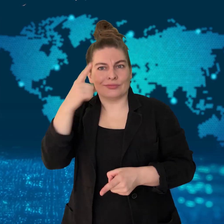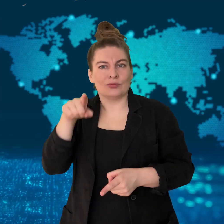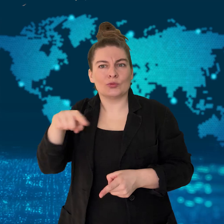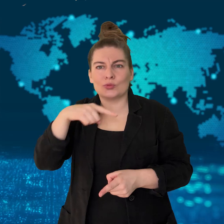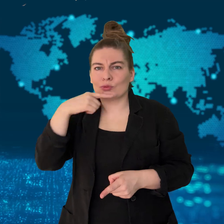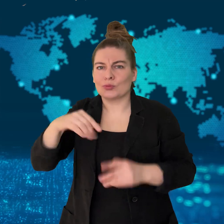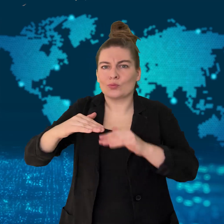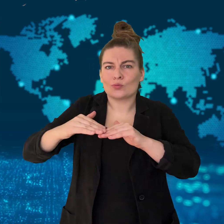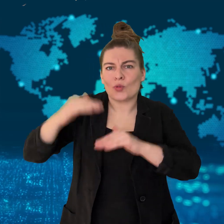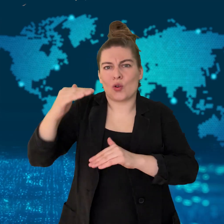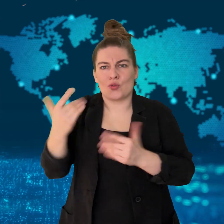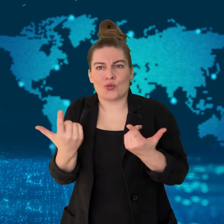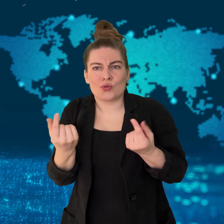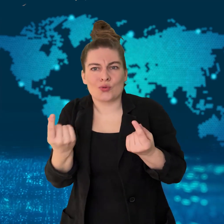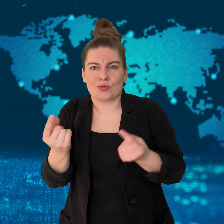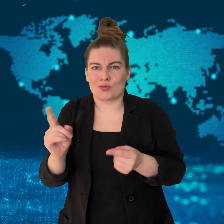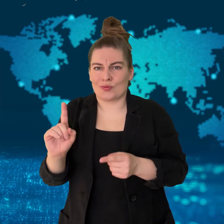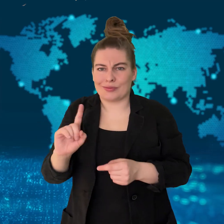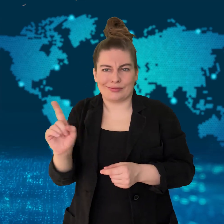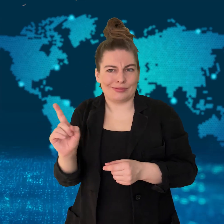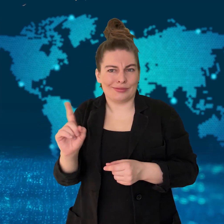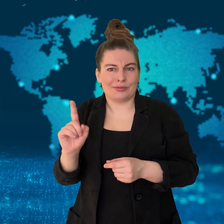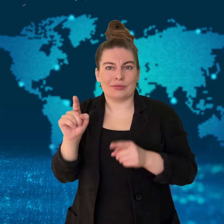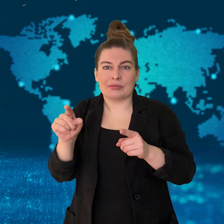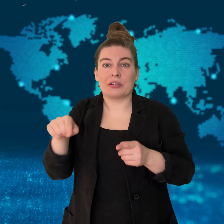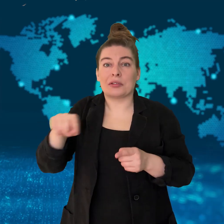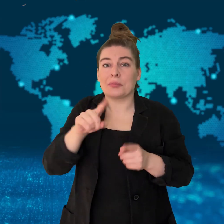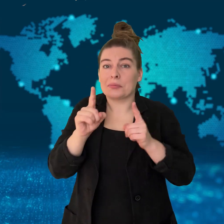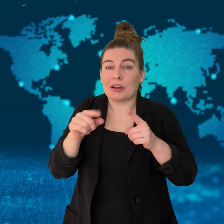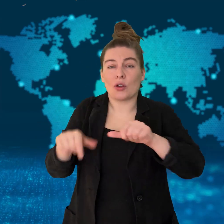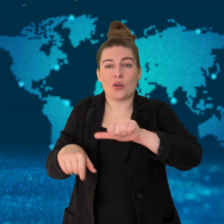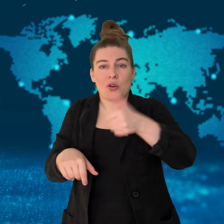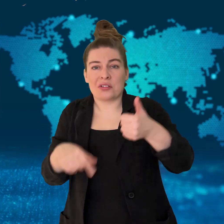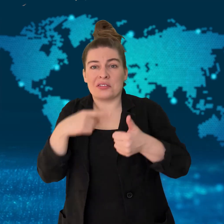The country faces large sanctions from